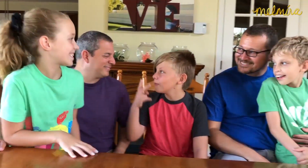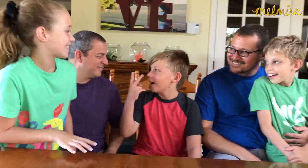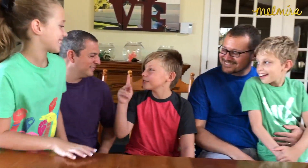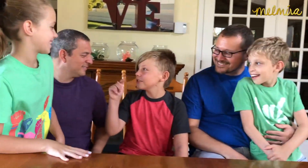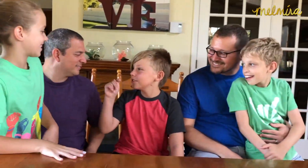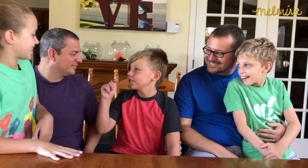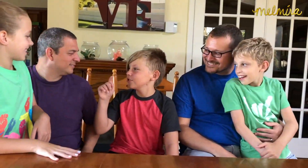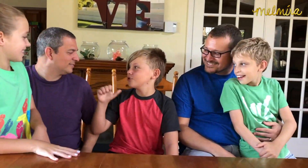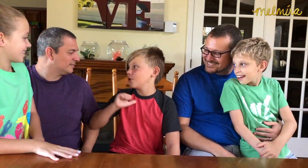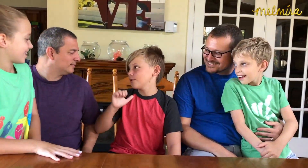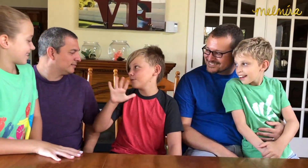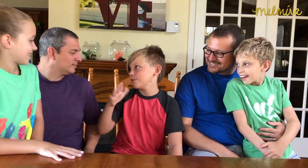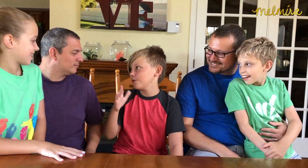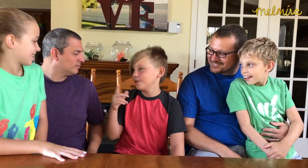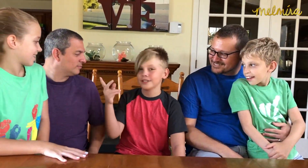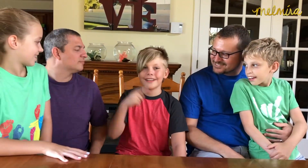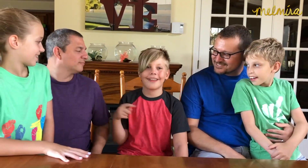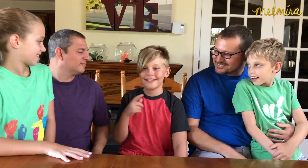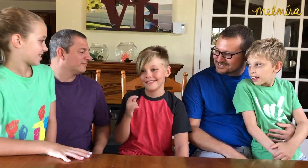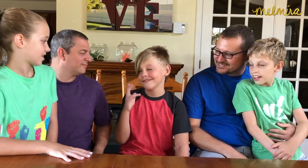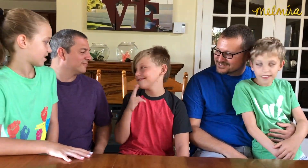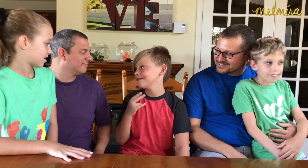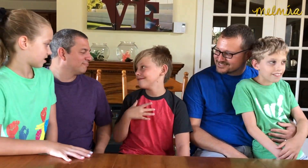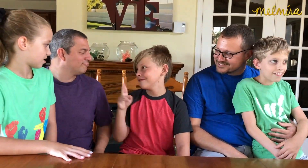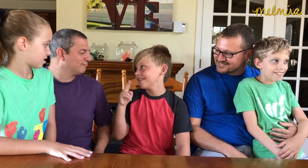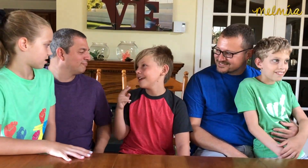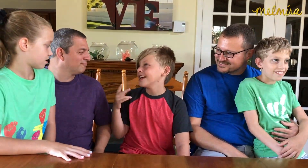Watching TV shows in your room together. It's fun.